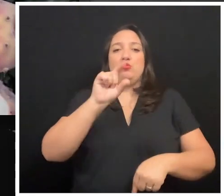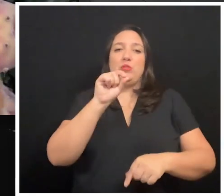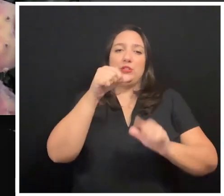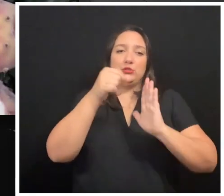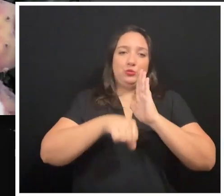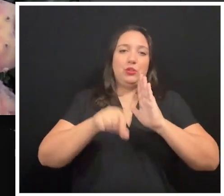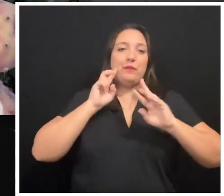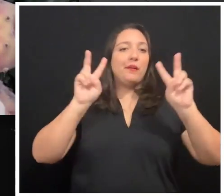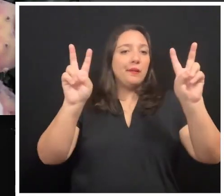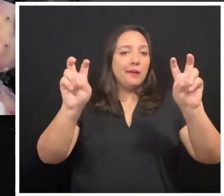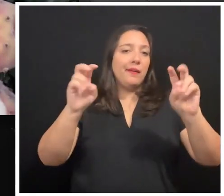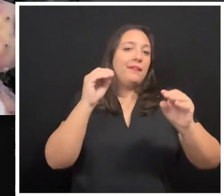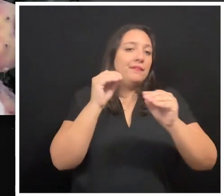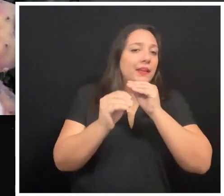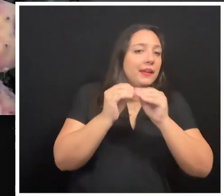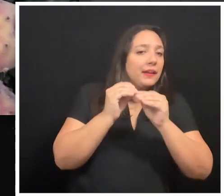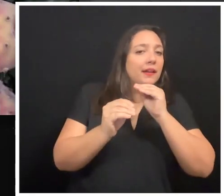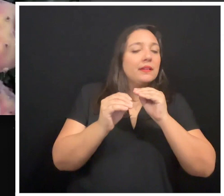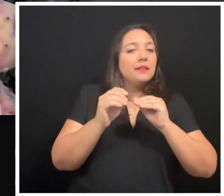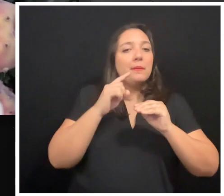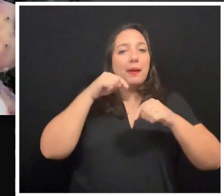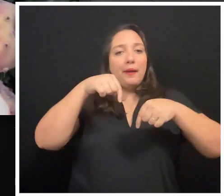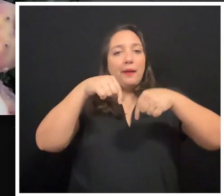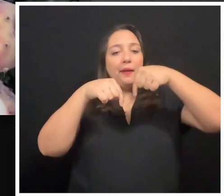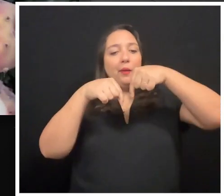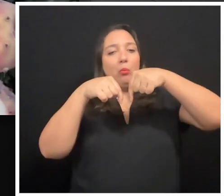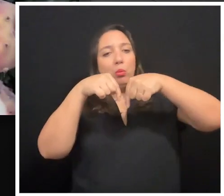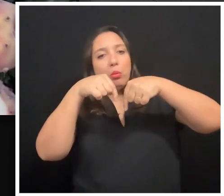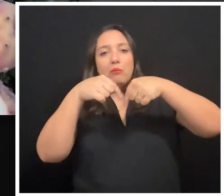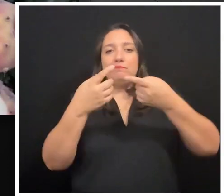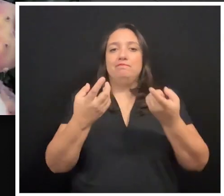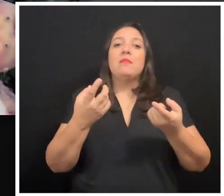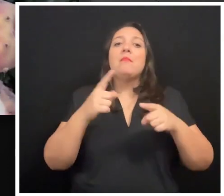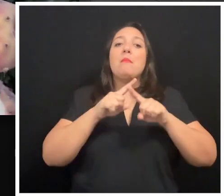to quote on quote correct my short leg and so I've been a wheelchair